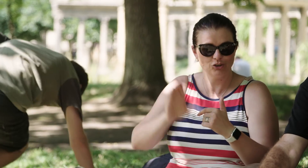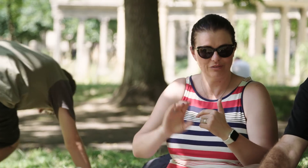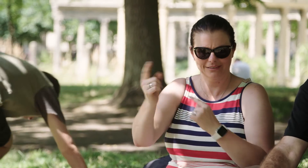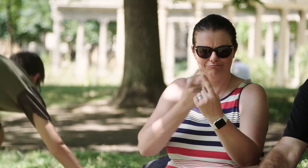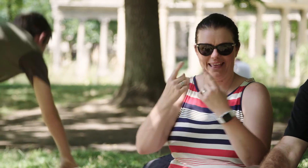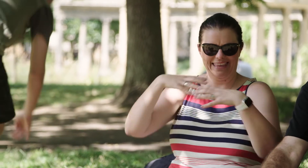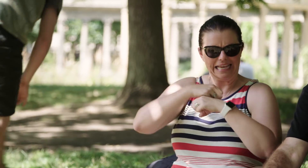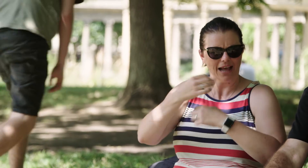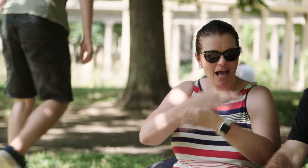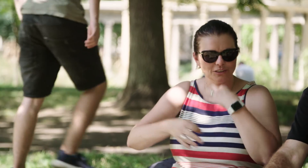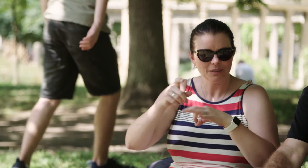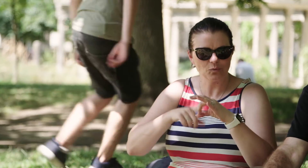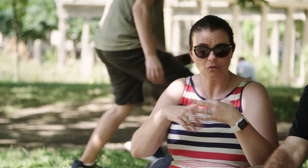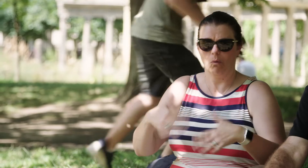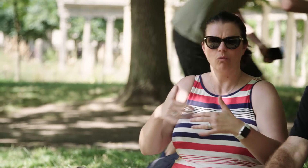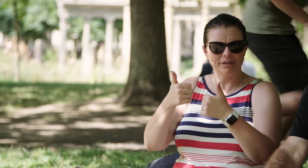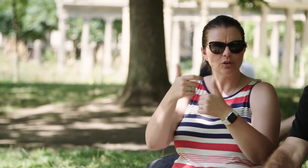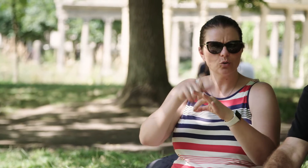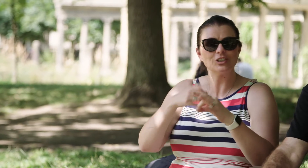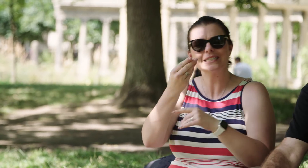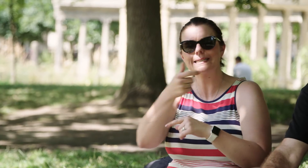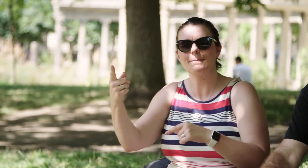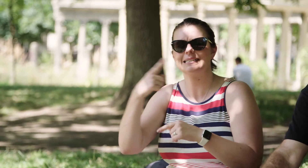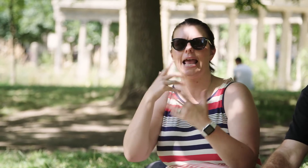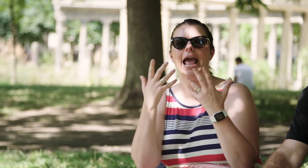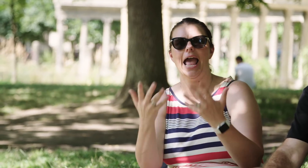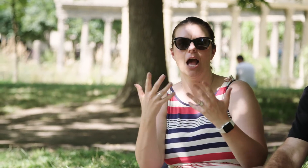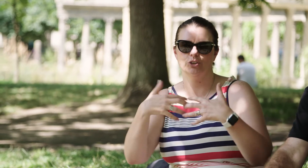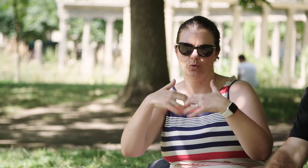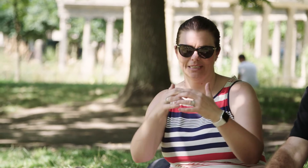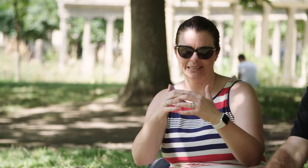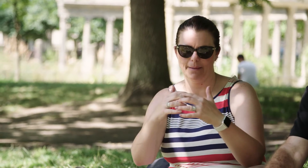Yeah, I understood it. A lot of the delegates came up to us afterwards and were asking some really good questions.